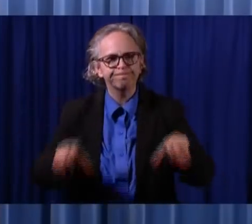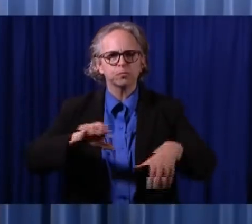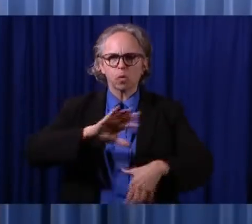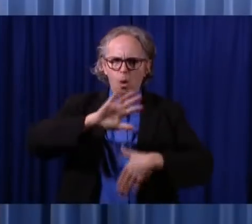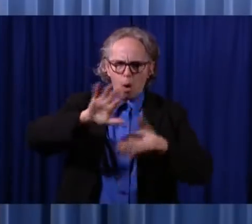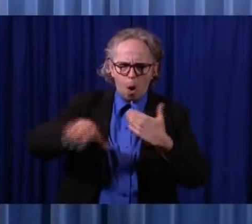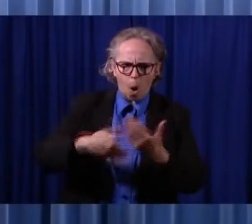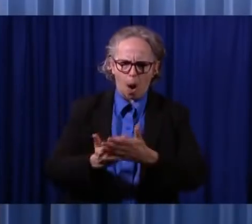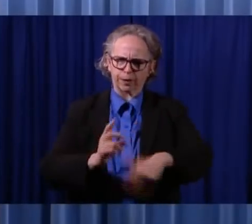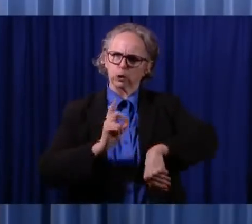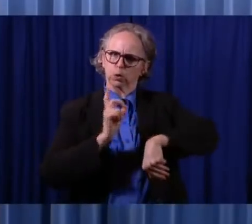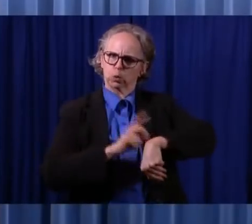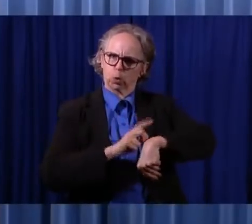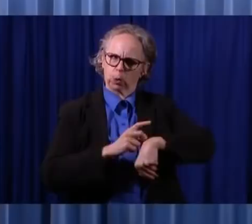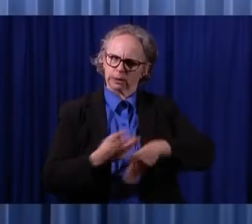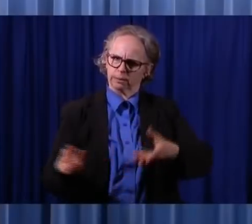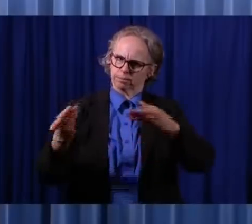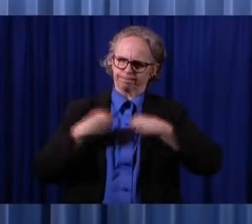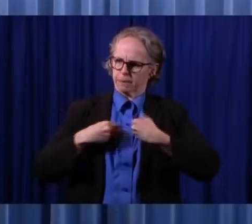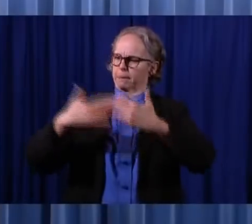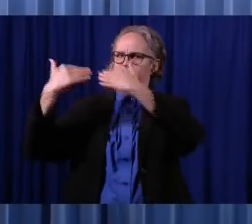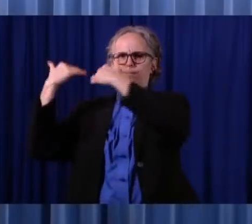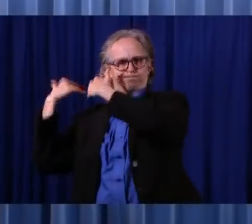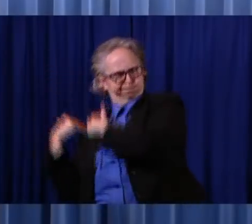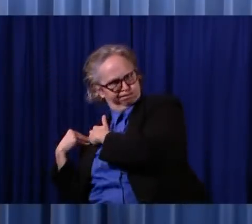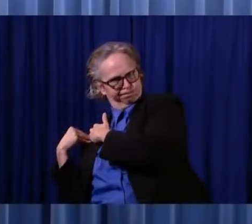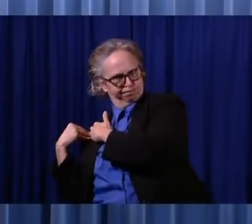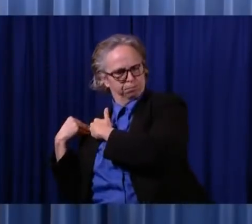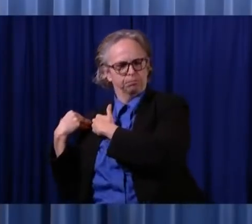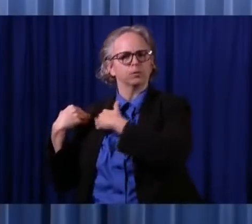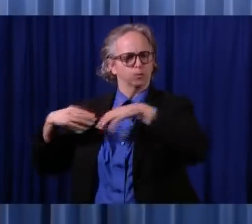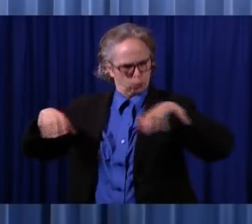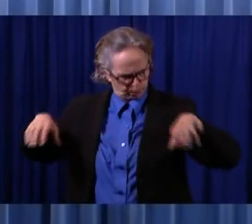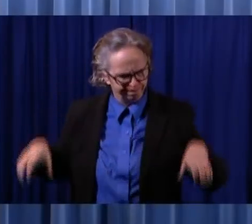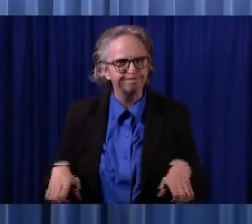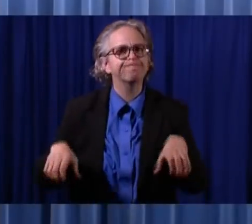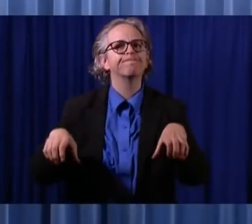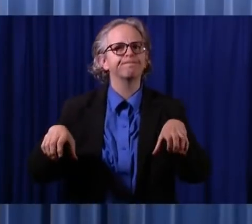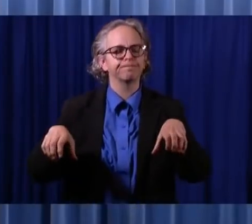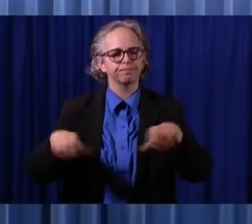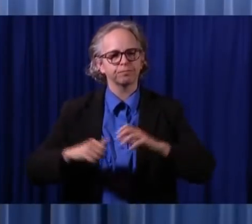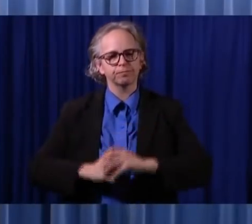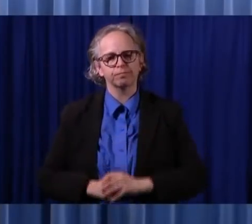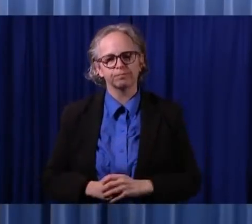IMPARTIALLY-->> DISCHARGE AND PERFORM-->> DISCHARGE AND